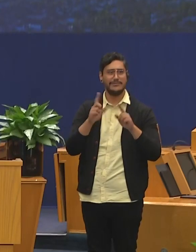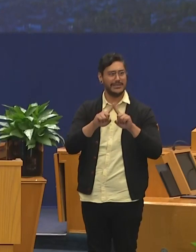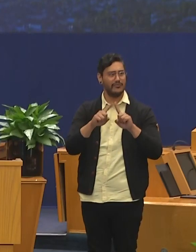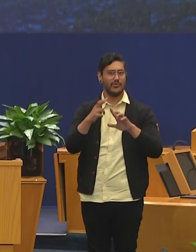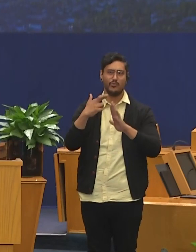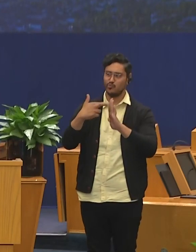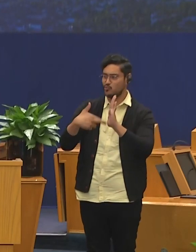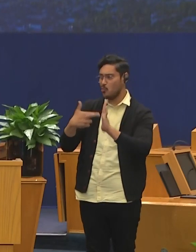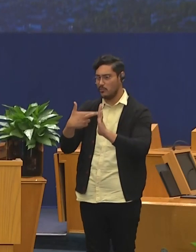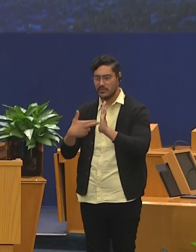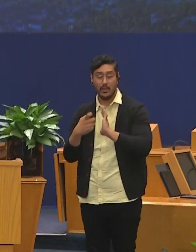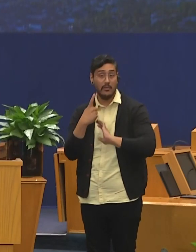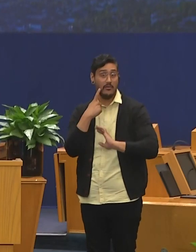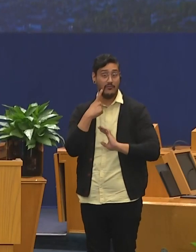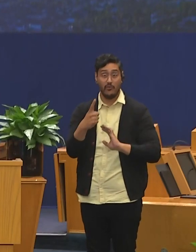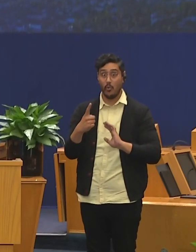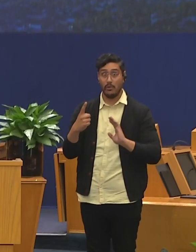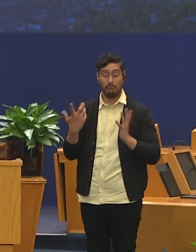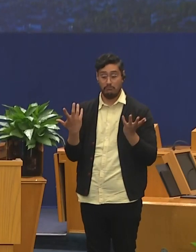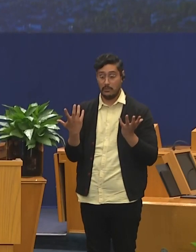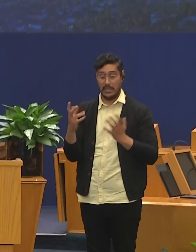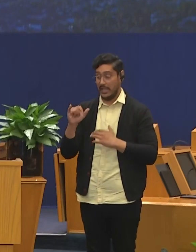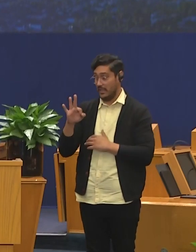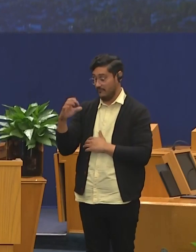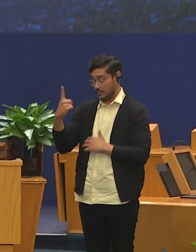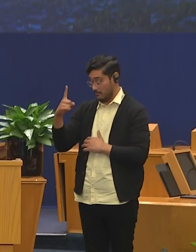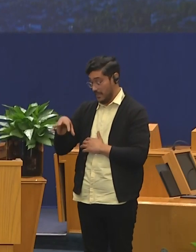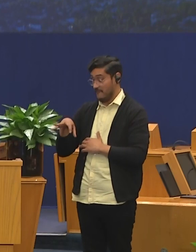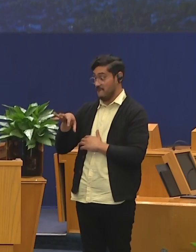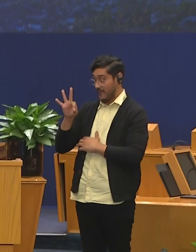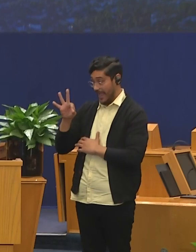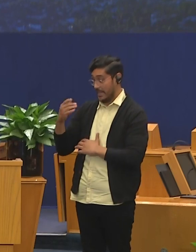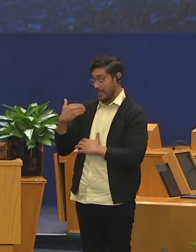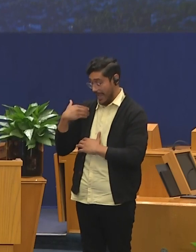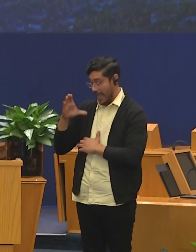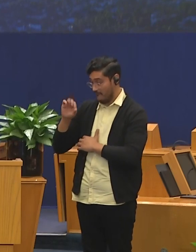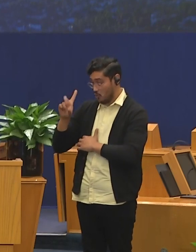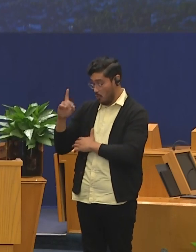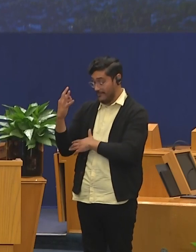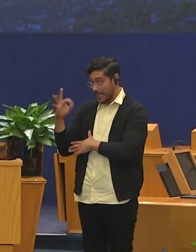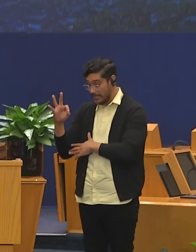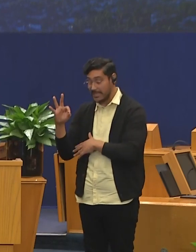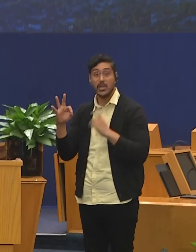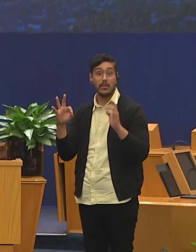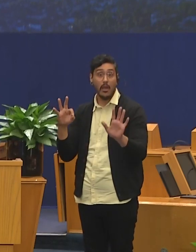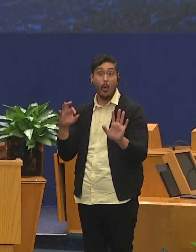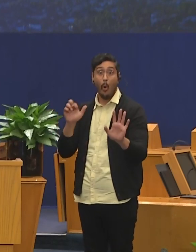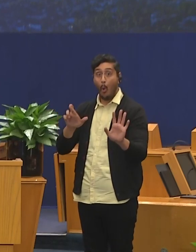PROTOCOLS IN PLACE THAT ALLOW THEM TO BOTH ISOLATE PEOPLE WHO